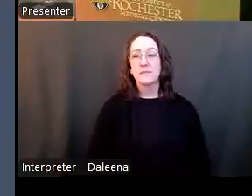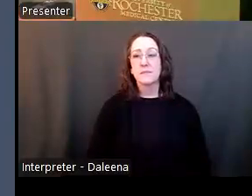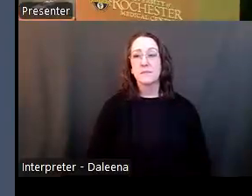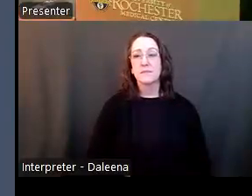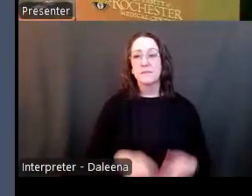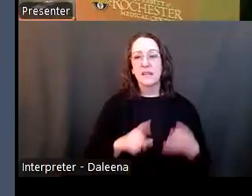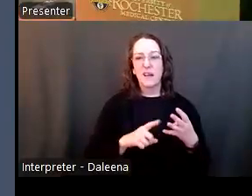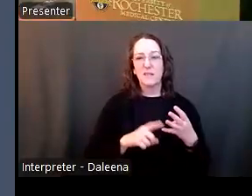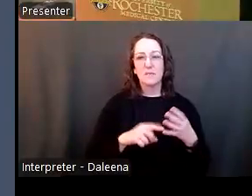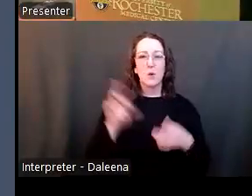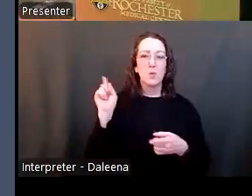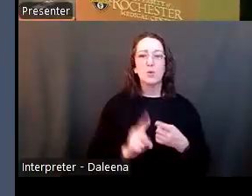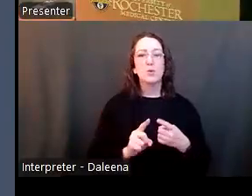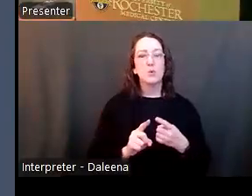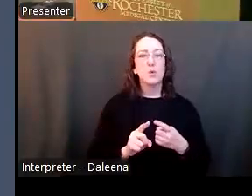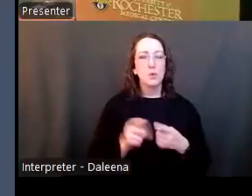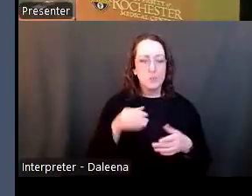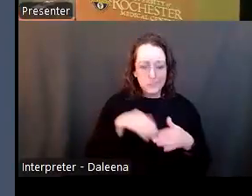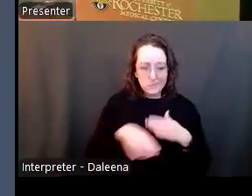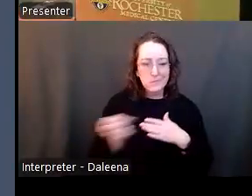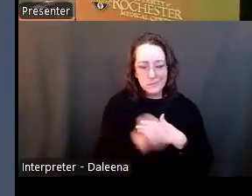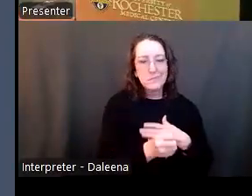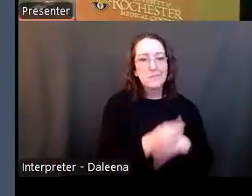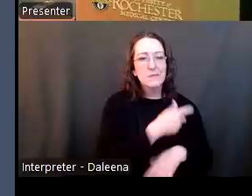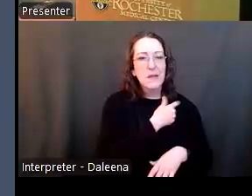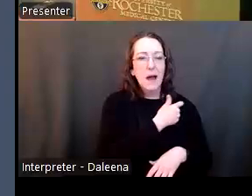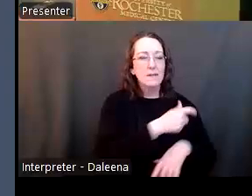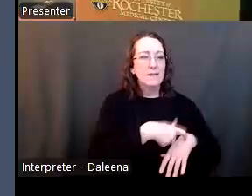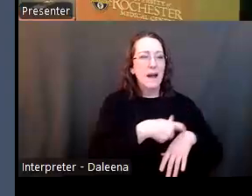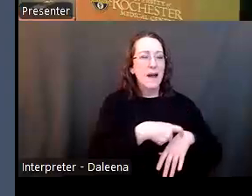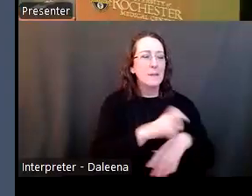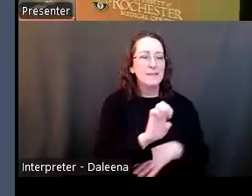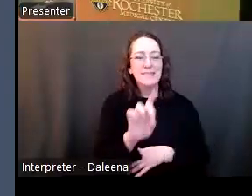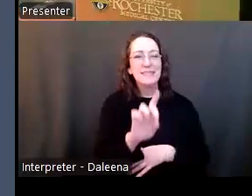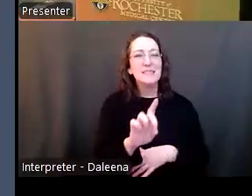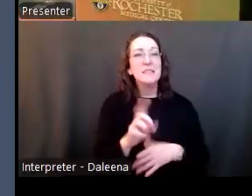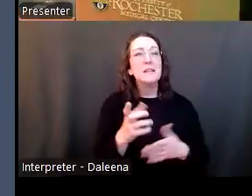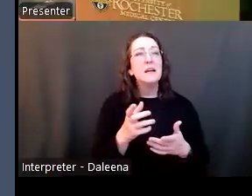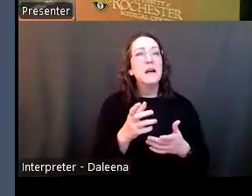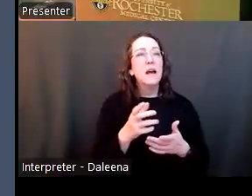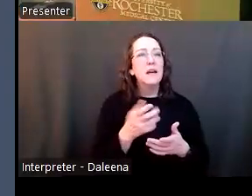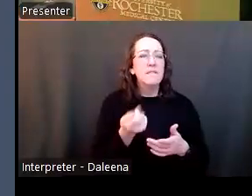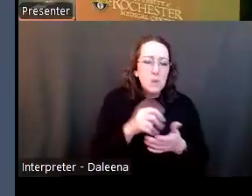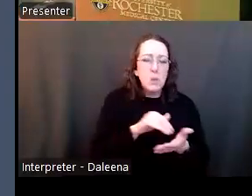the reduced boarding times in ed so if we have only a few uh discharges there have been times